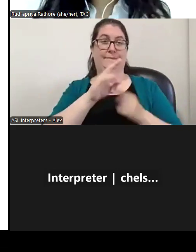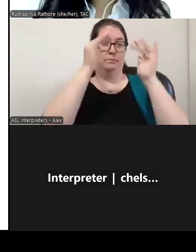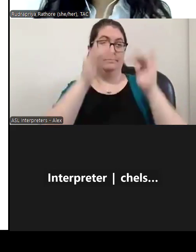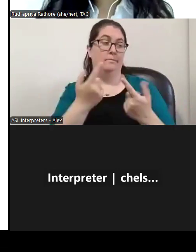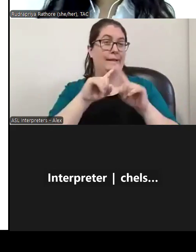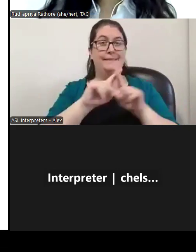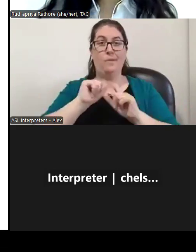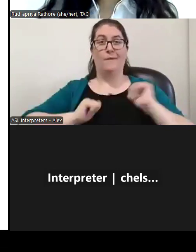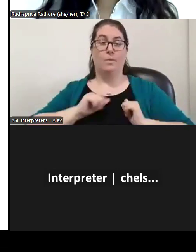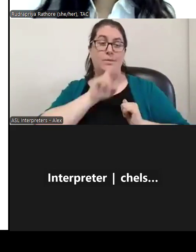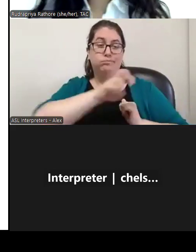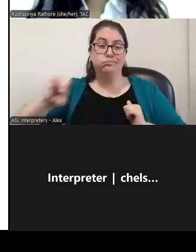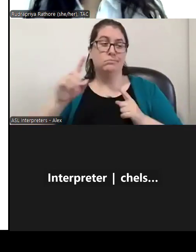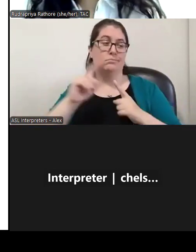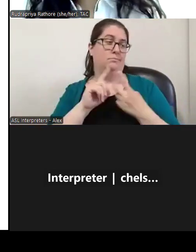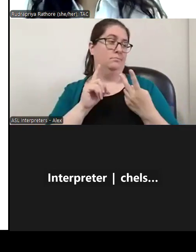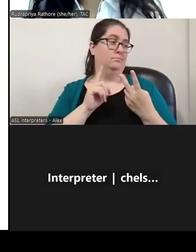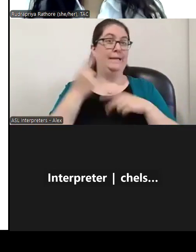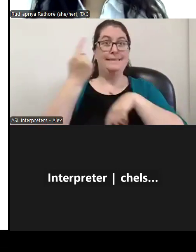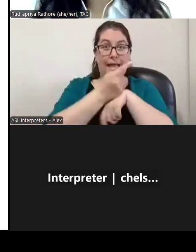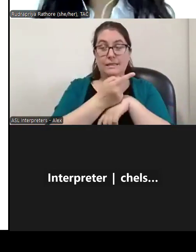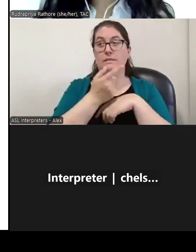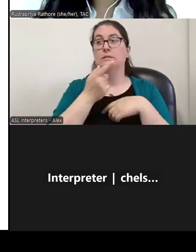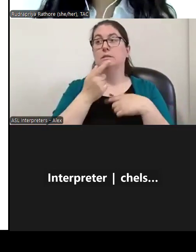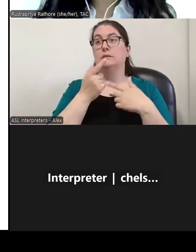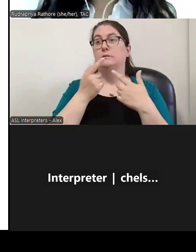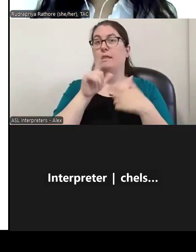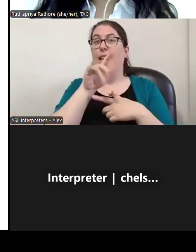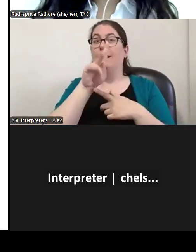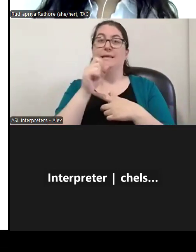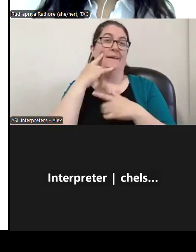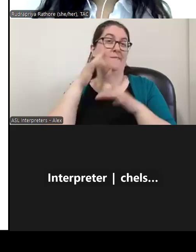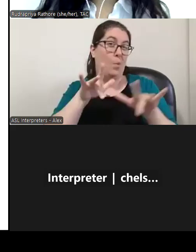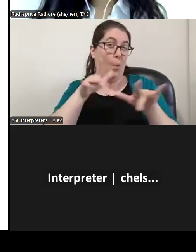you've performed the work along with dates um and links to any recordings that might be available